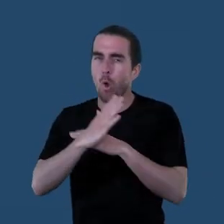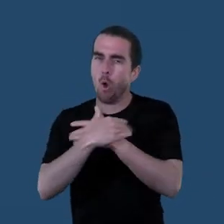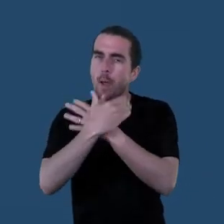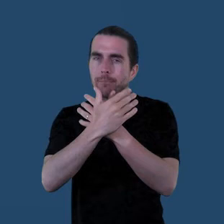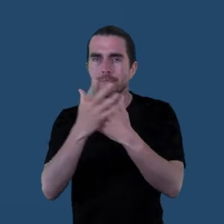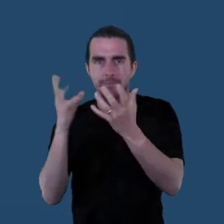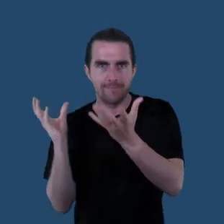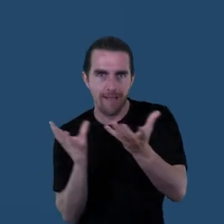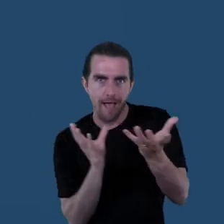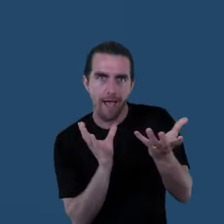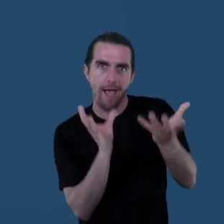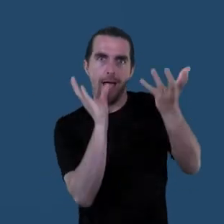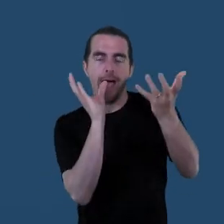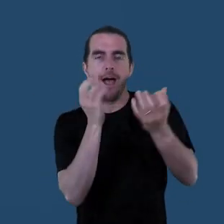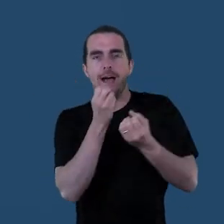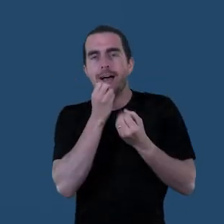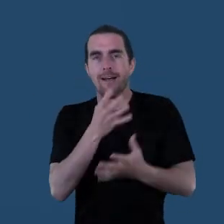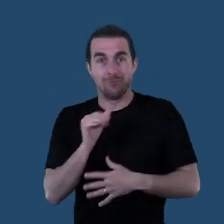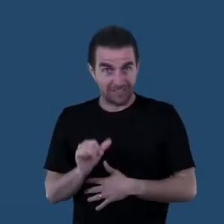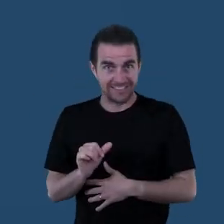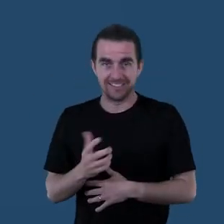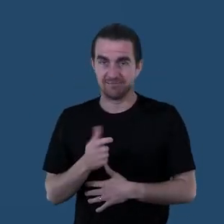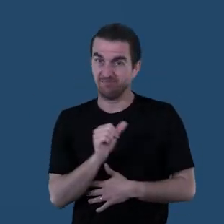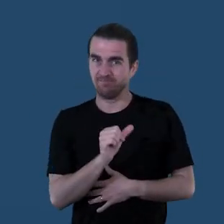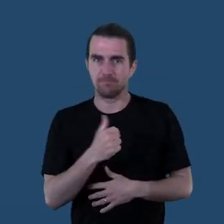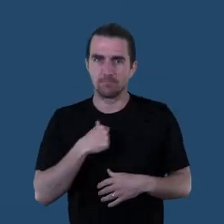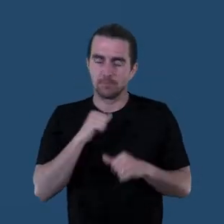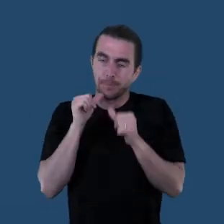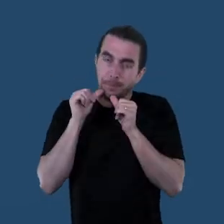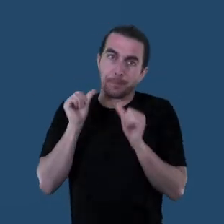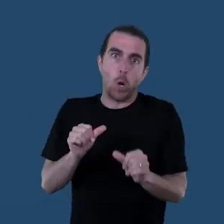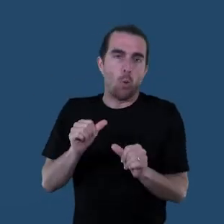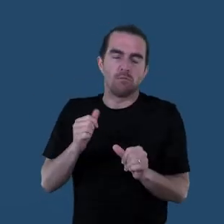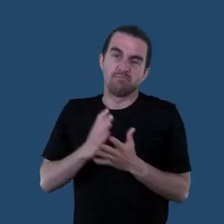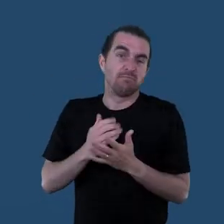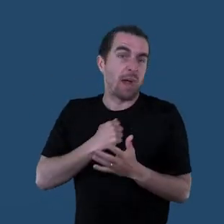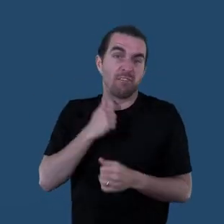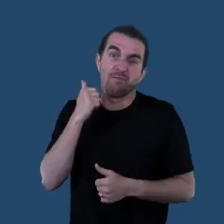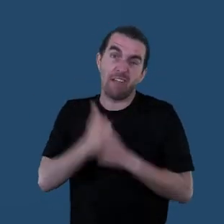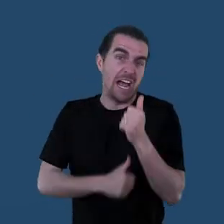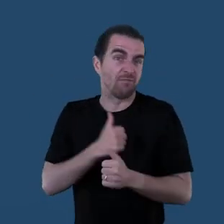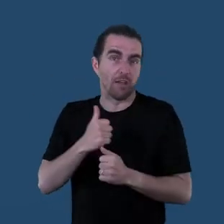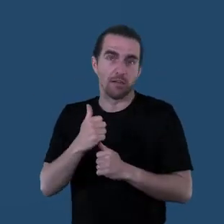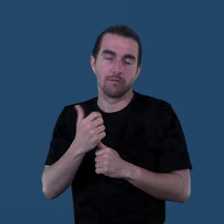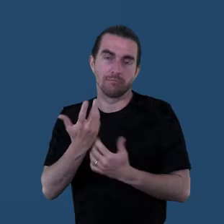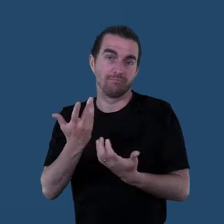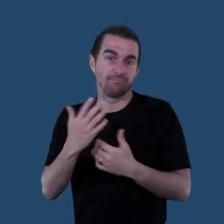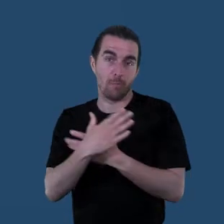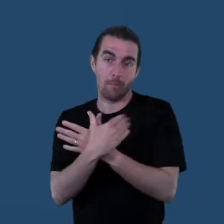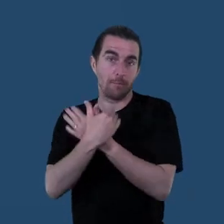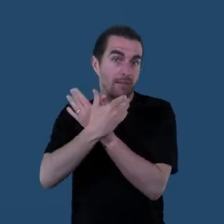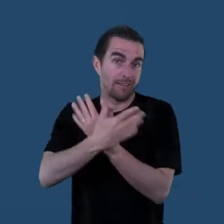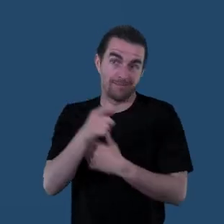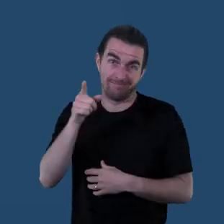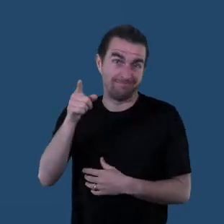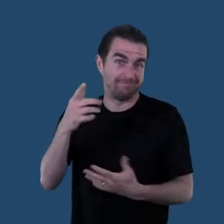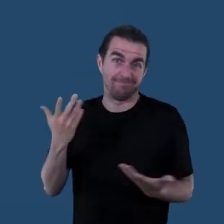in fact, don't we, Richard? Absolutely do, yeah. And although I dearly love Hope, my favorite specimen,